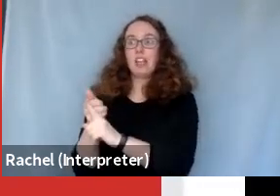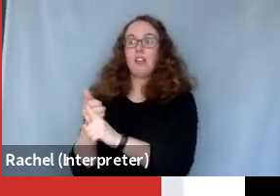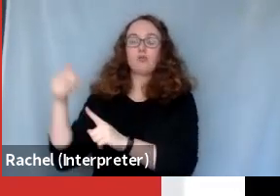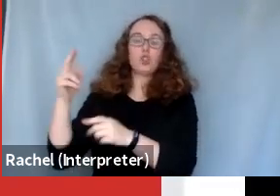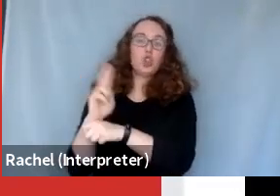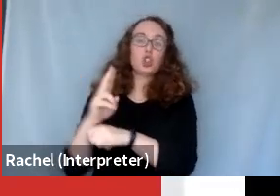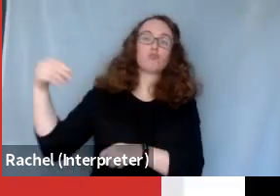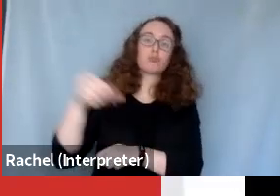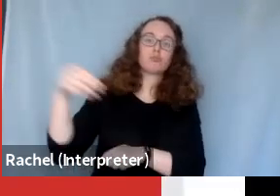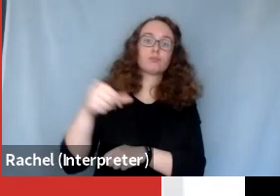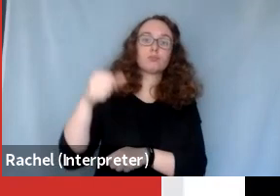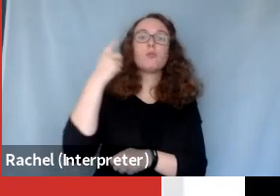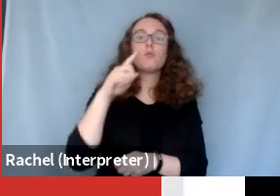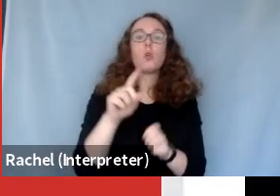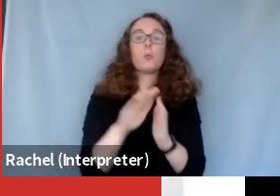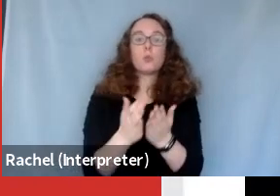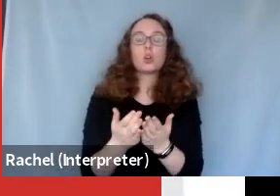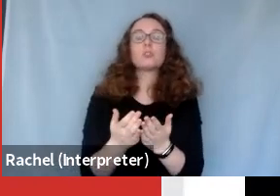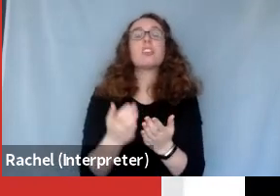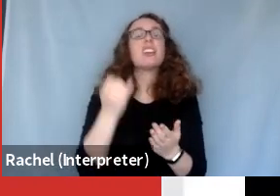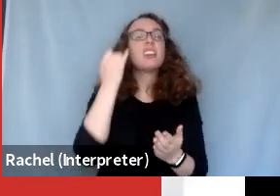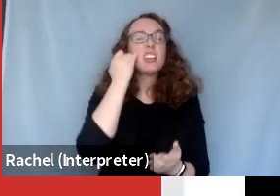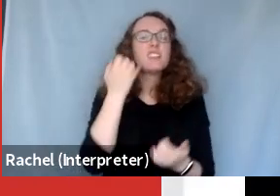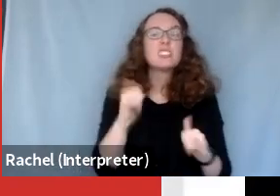and if you have some questions and we can certainly do some research for you.